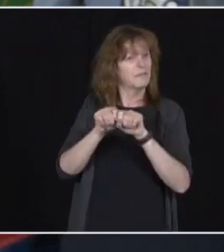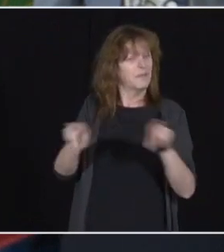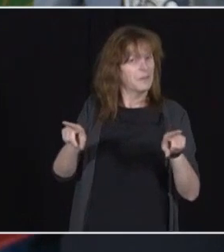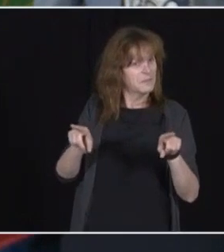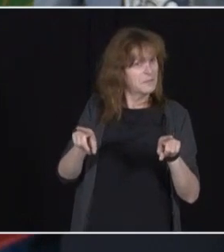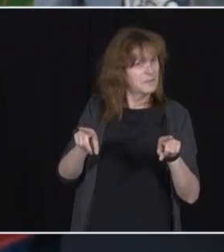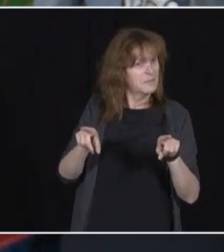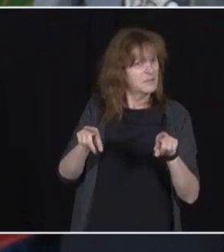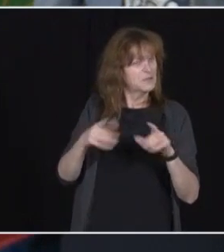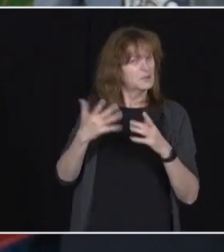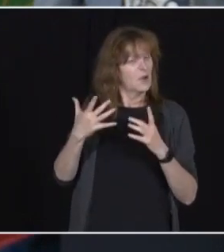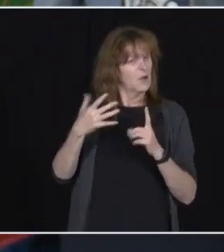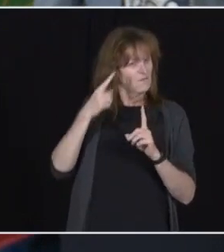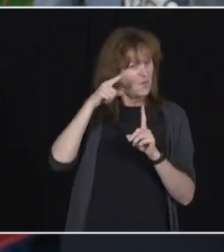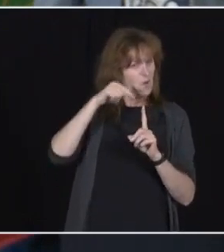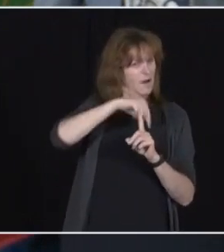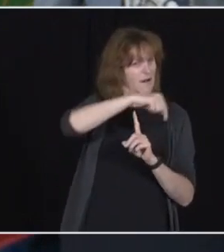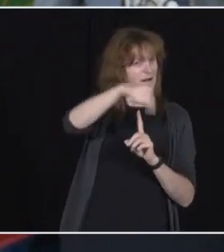It can be a bit of a struggle